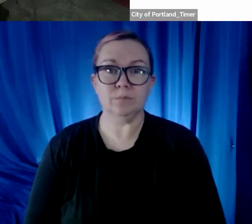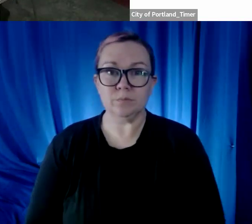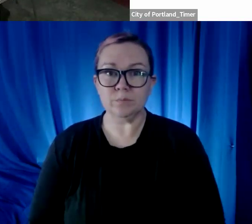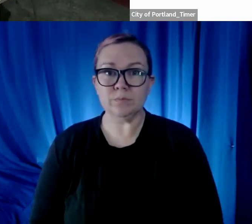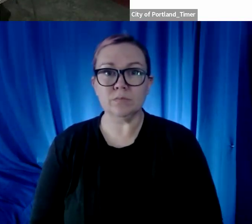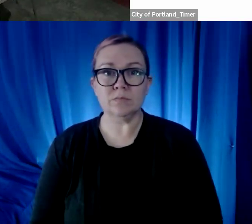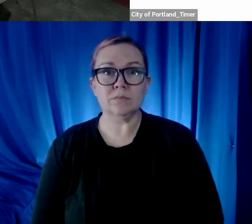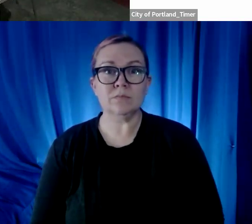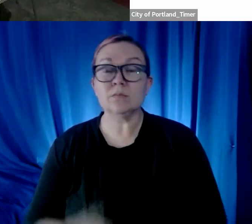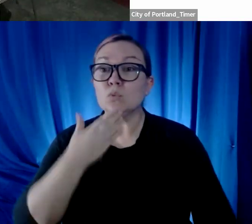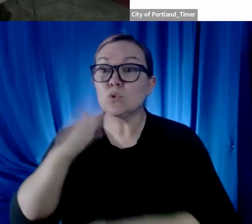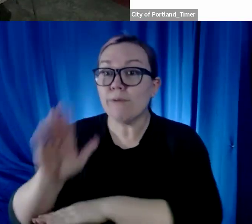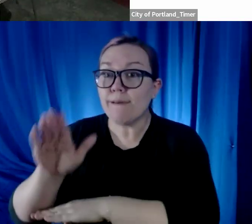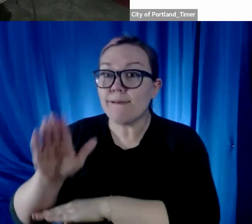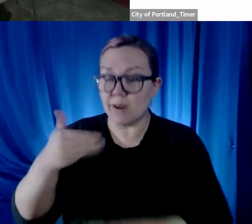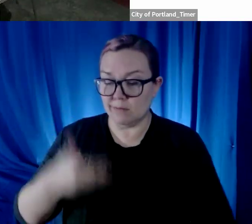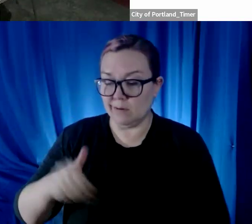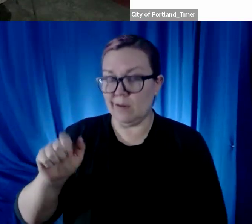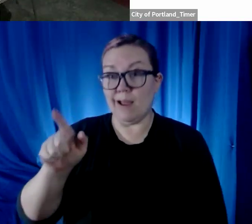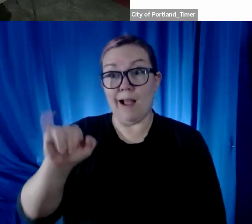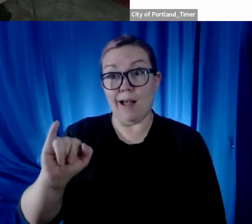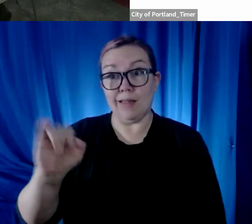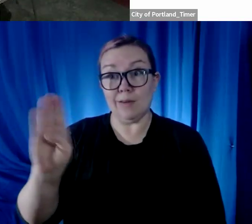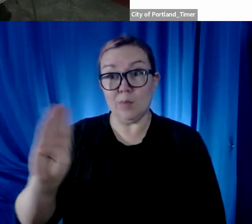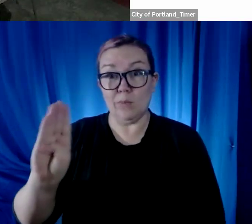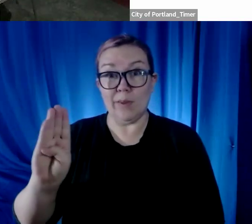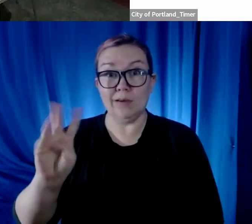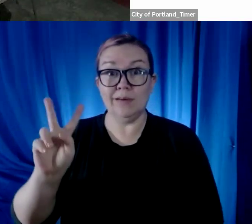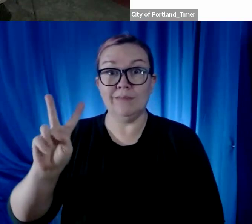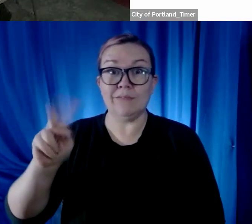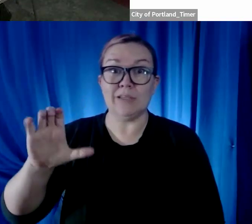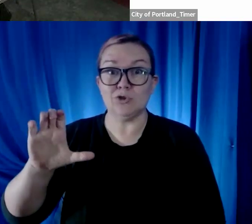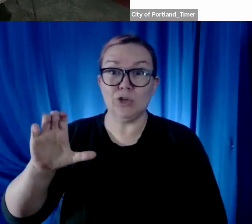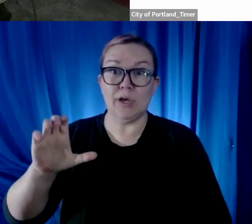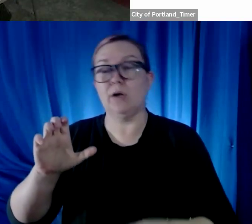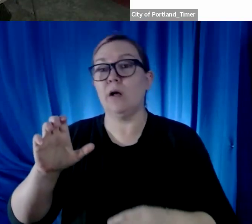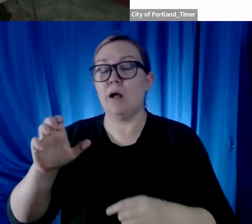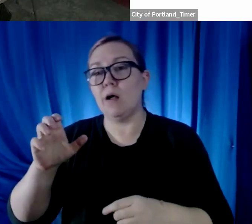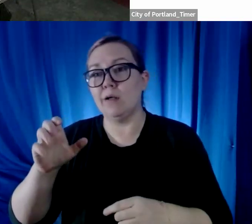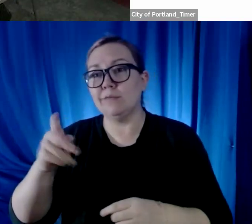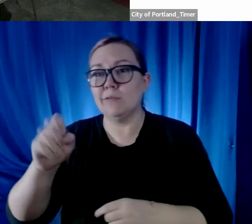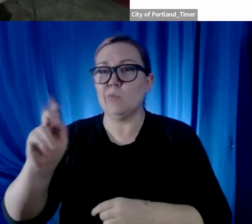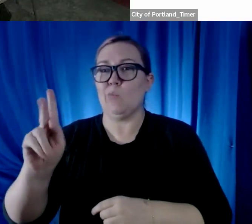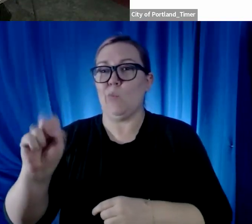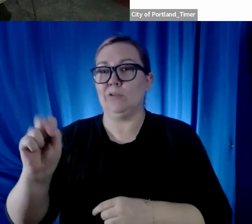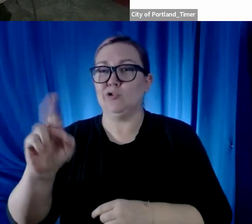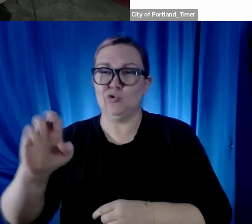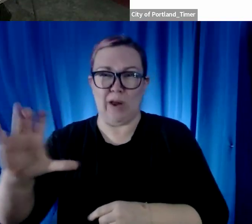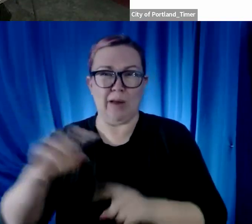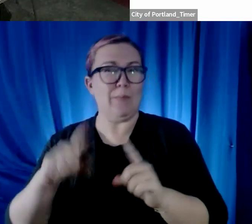Good evening. My name is Ali Berman. I'm the vice chair of the Portland Parks and Recreation Board, although today I'll be speaking on behalf of myself.